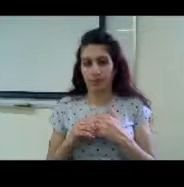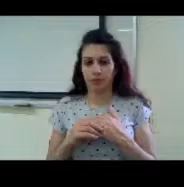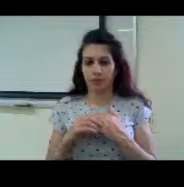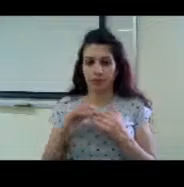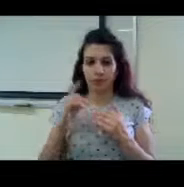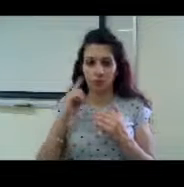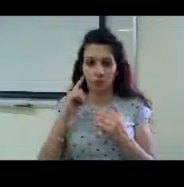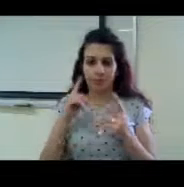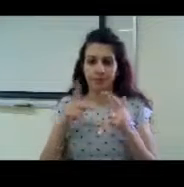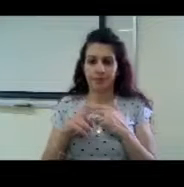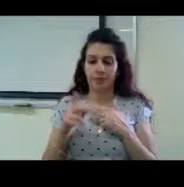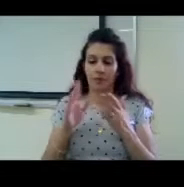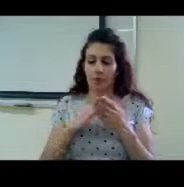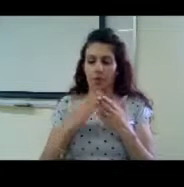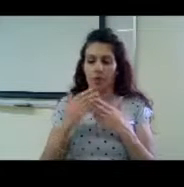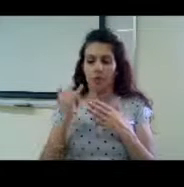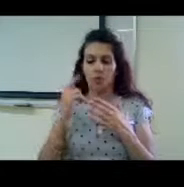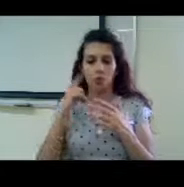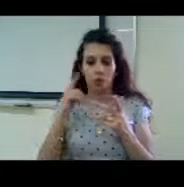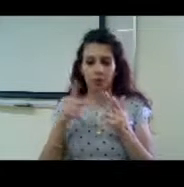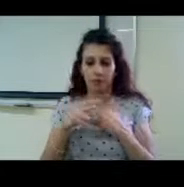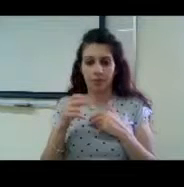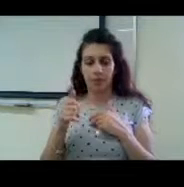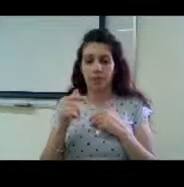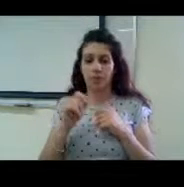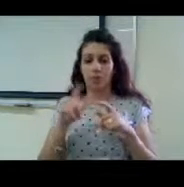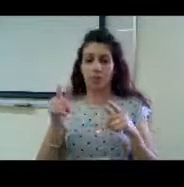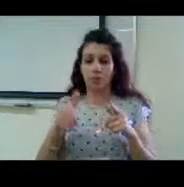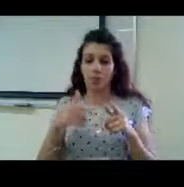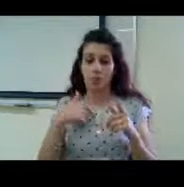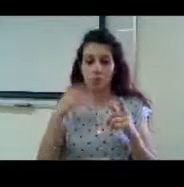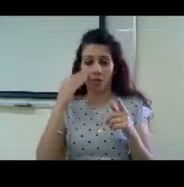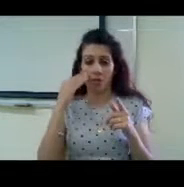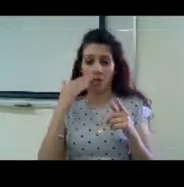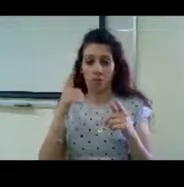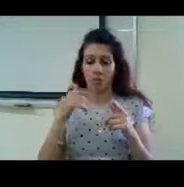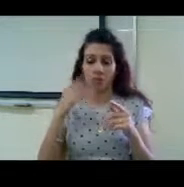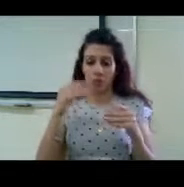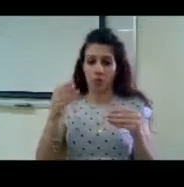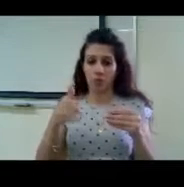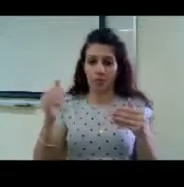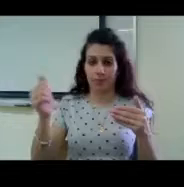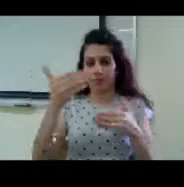pleasure to be here today and to have learned so much from what has been said